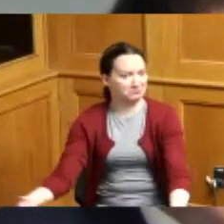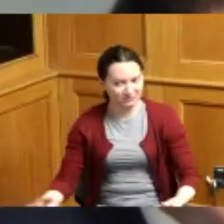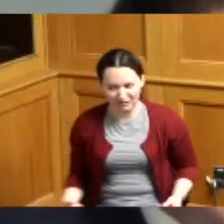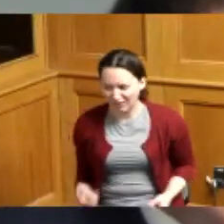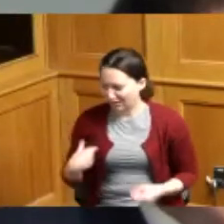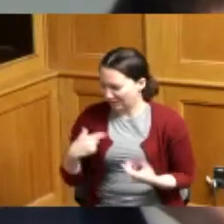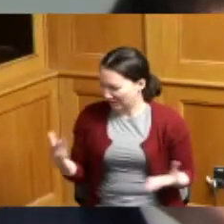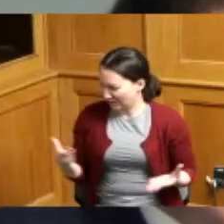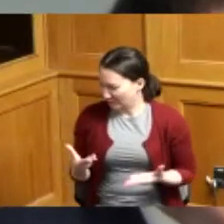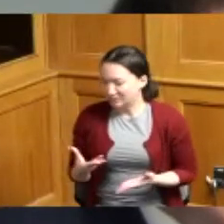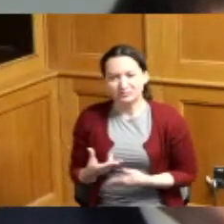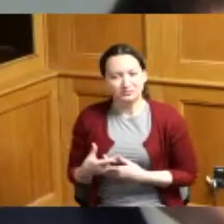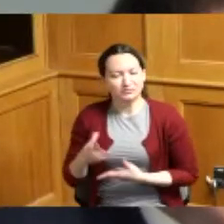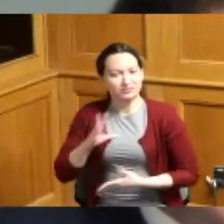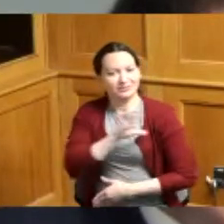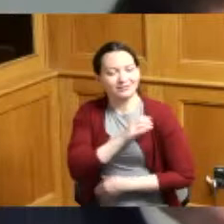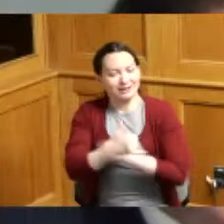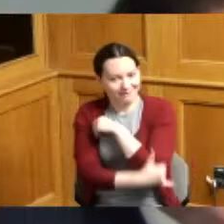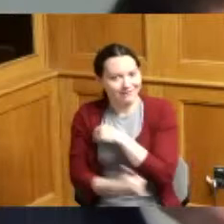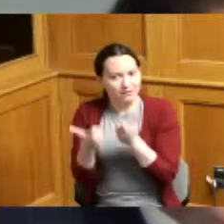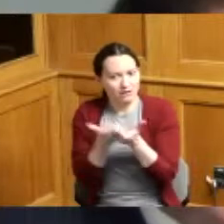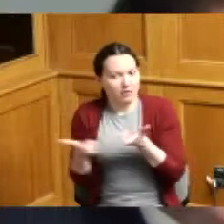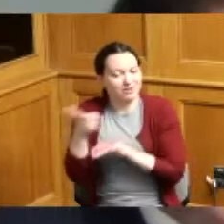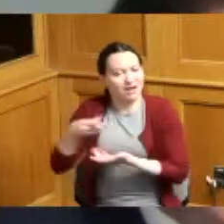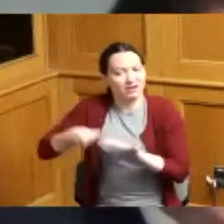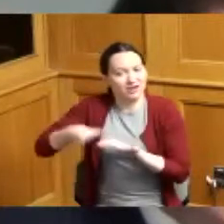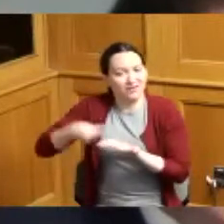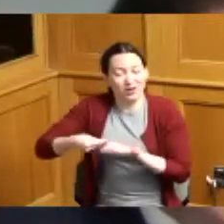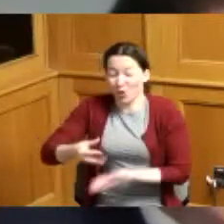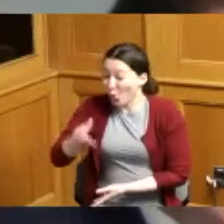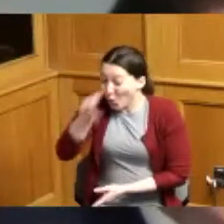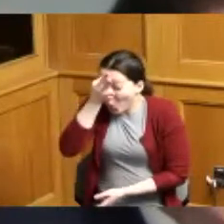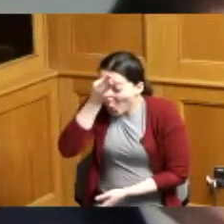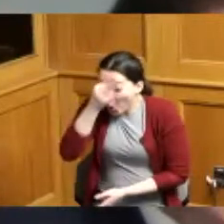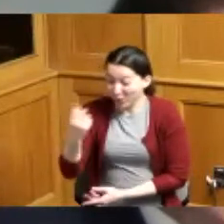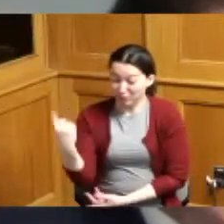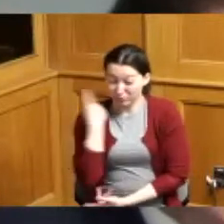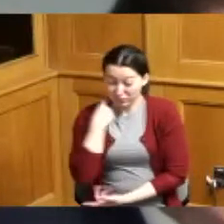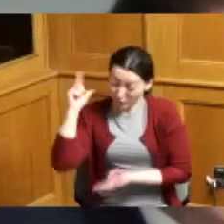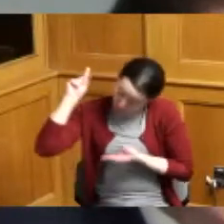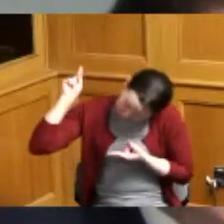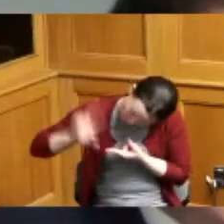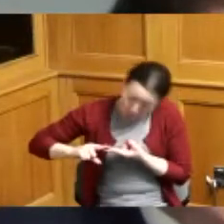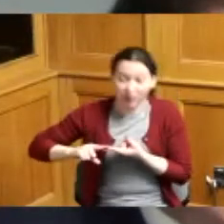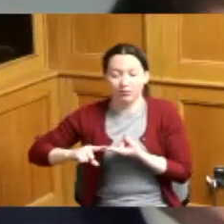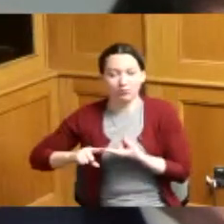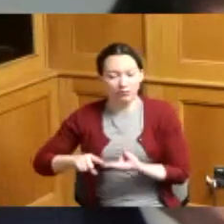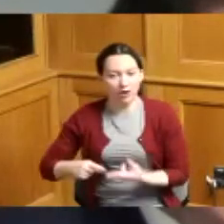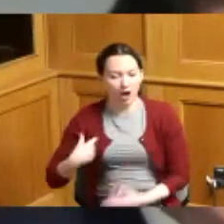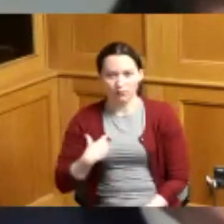in a part of county administration back when that fund almost went bankrupt uh so I'm very aware um